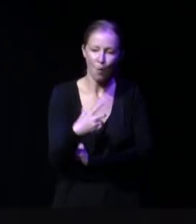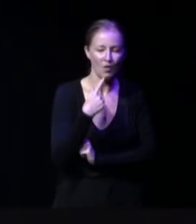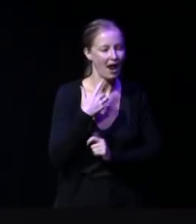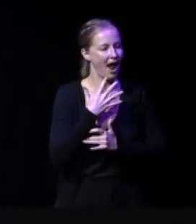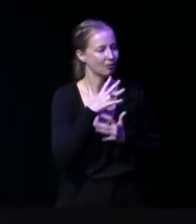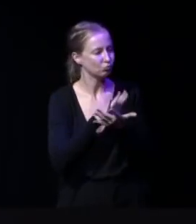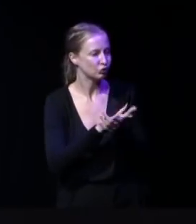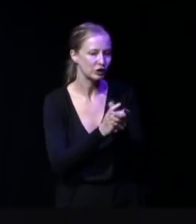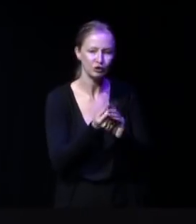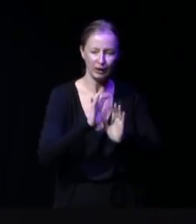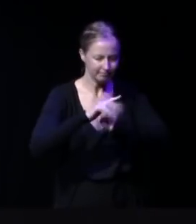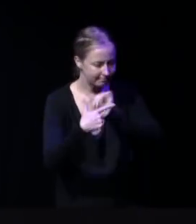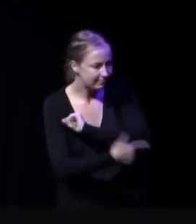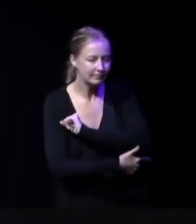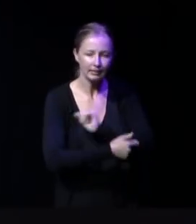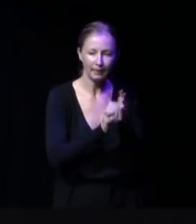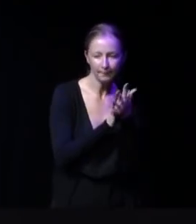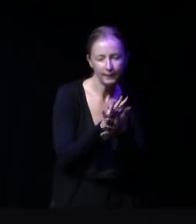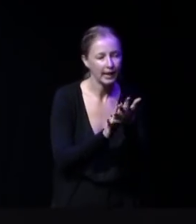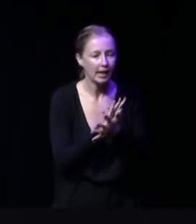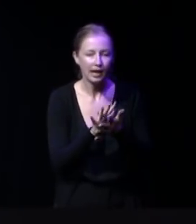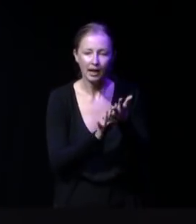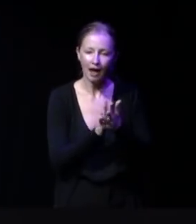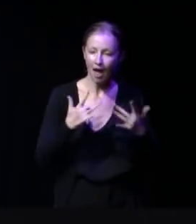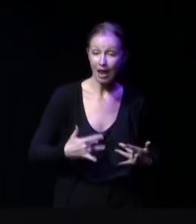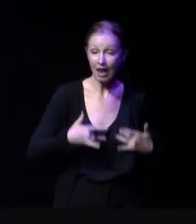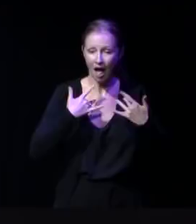of enquiry and meaningful life-sustaining labour.